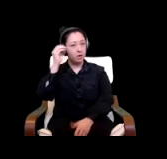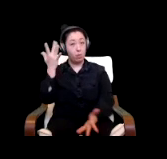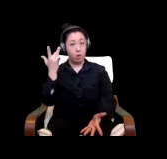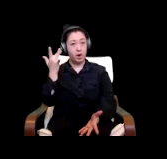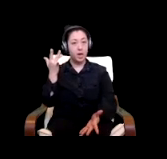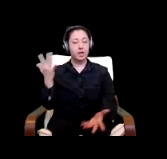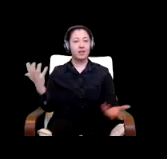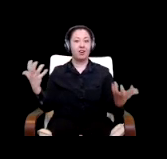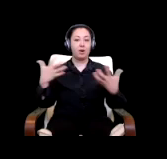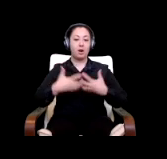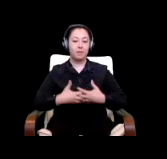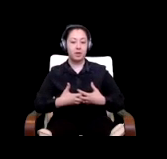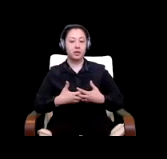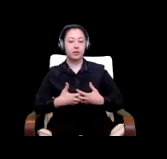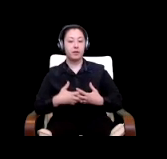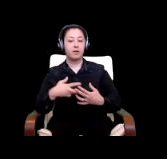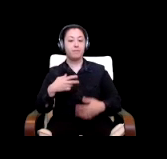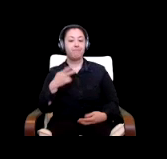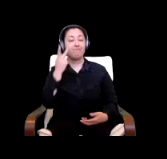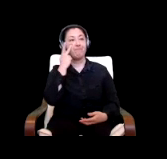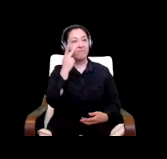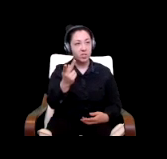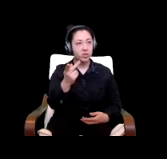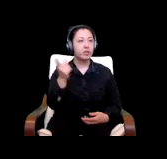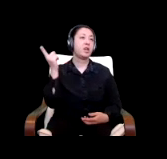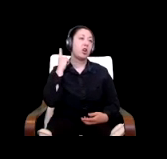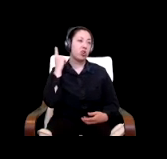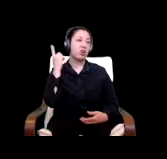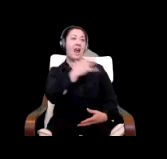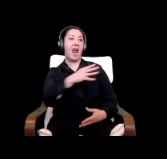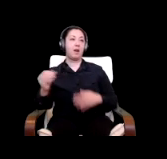hearing and vestibular system. I think this is impactful because it is something that